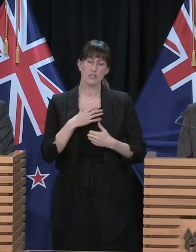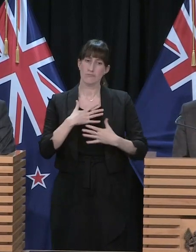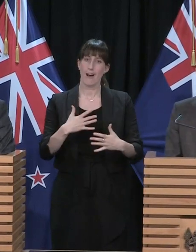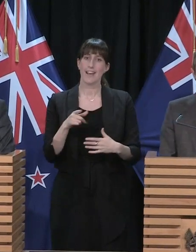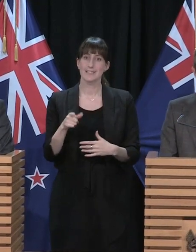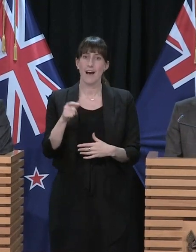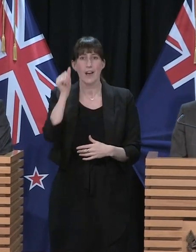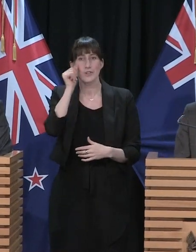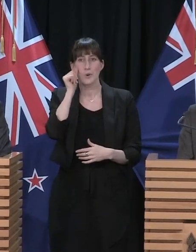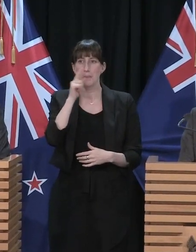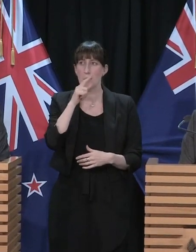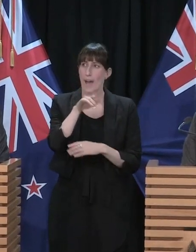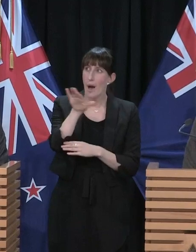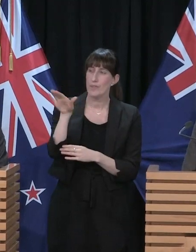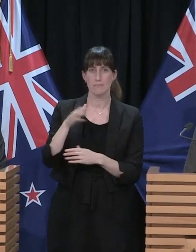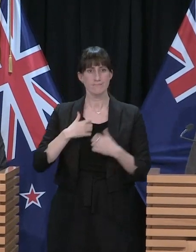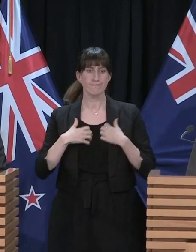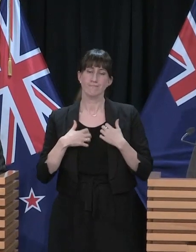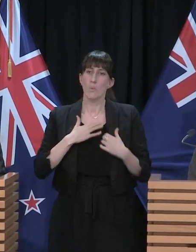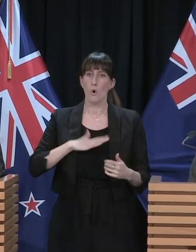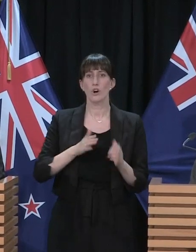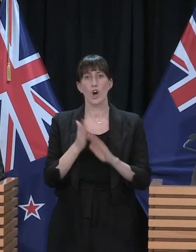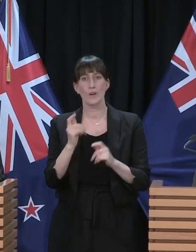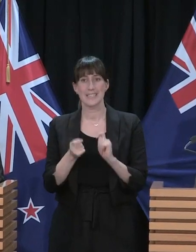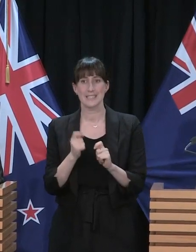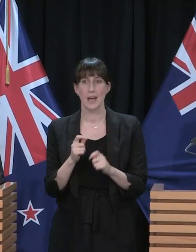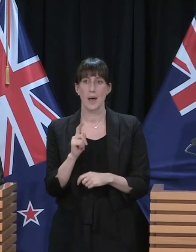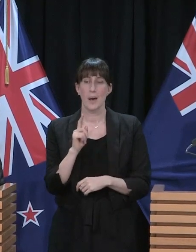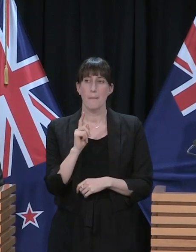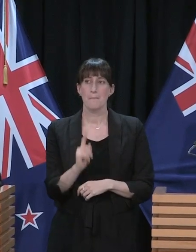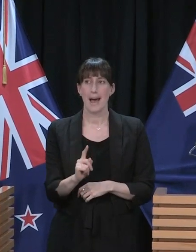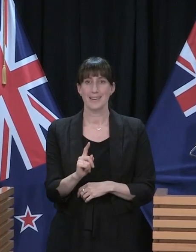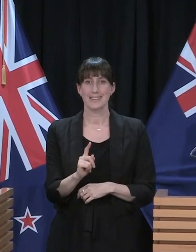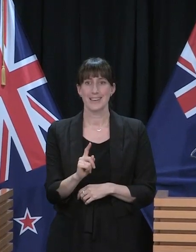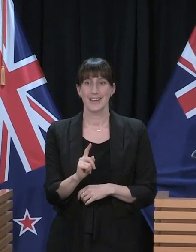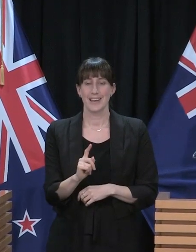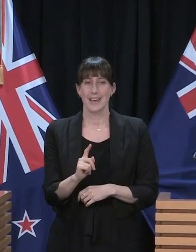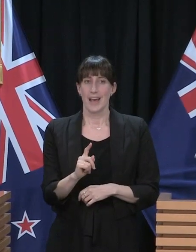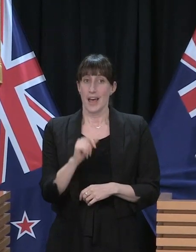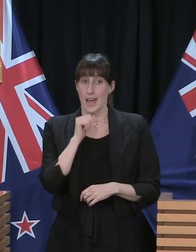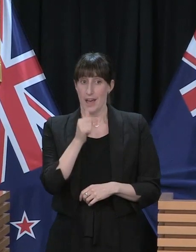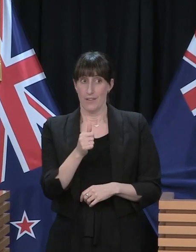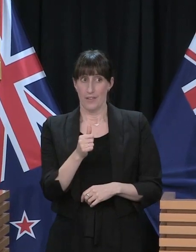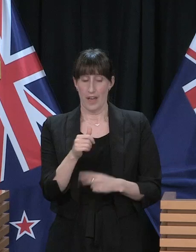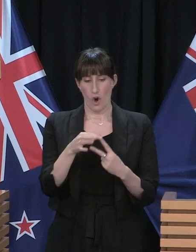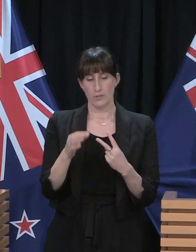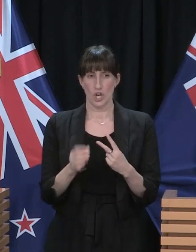always suspected that there is a willingness out there for people to have tests. What I guess has become very clear is